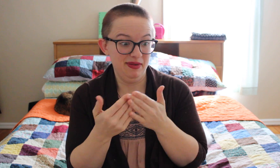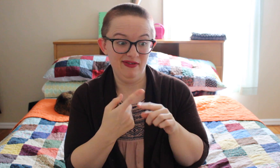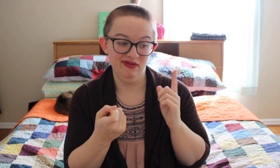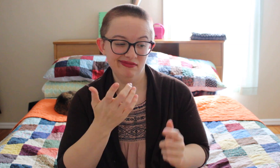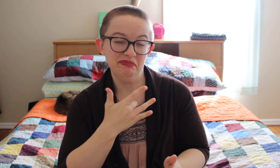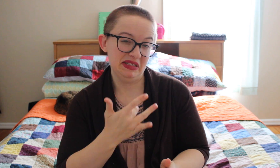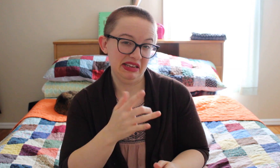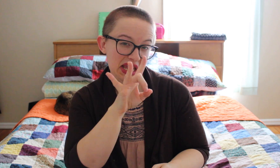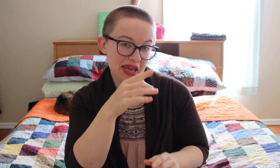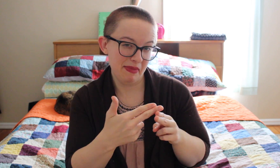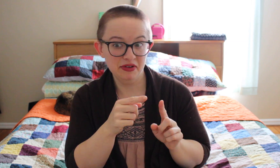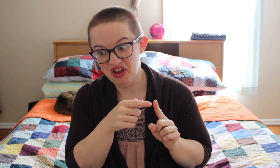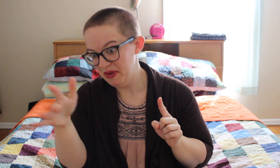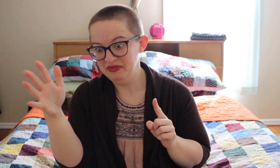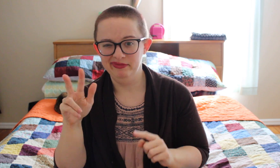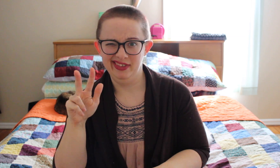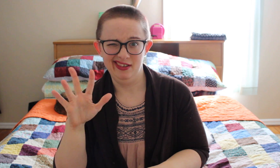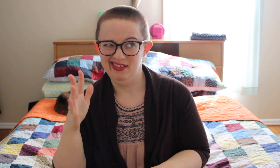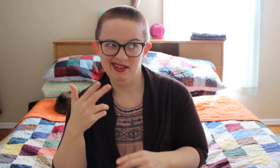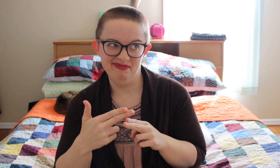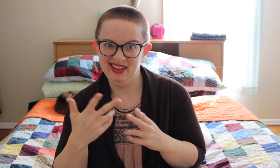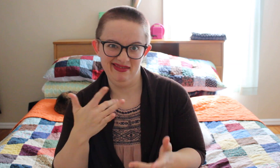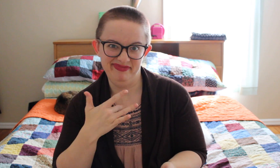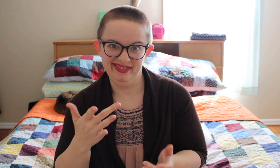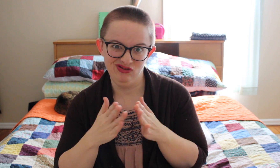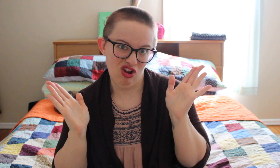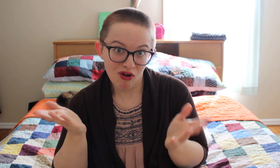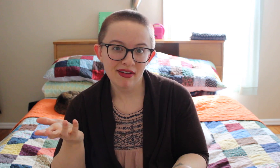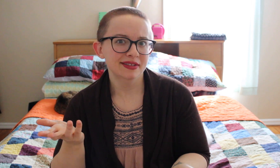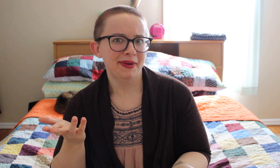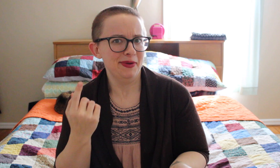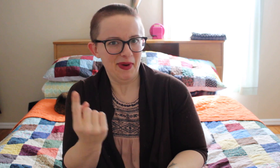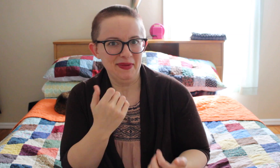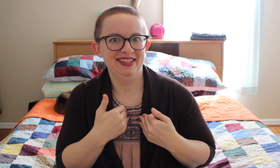and that'll fit your baby from usually around 8 lbs, up until I think 35 lbs in general.